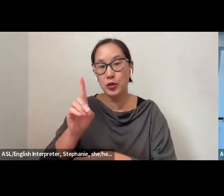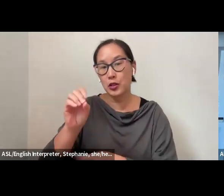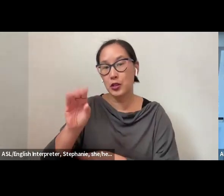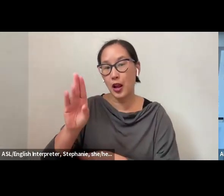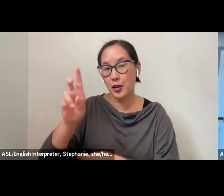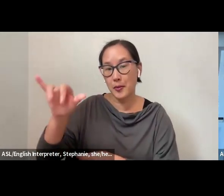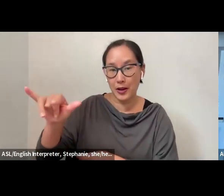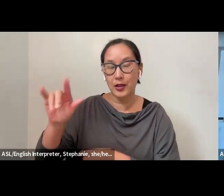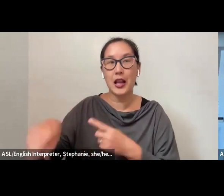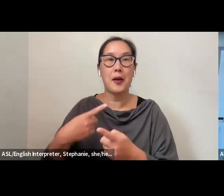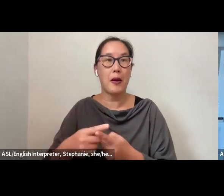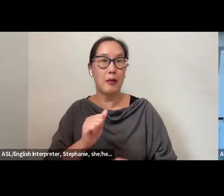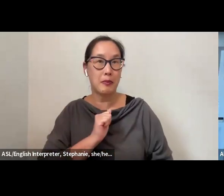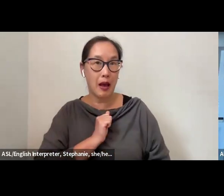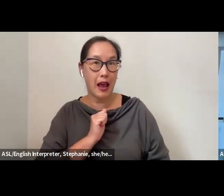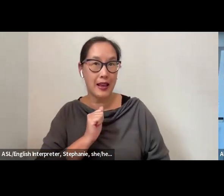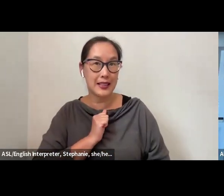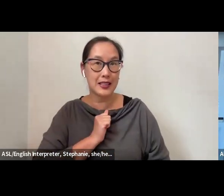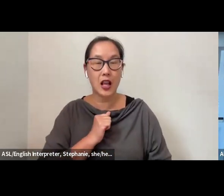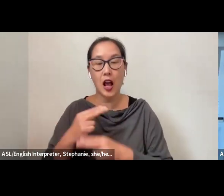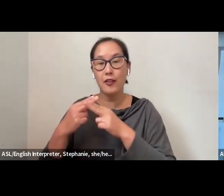about myself called Mise en Place.